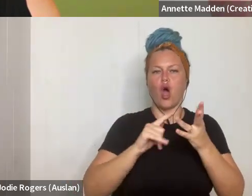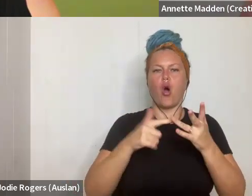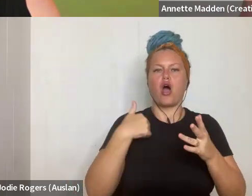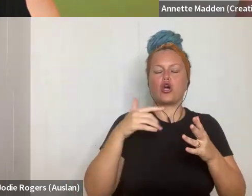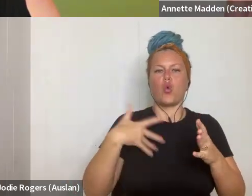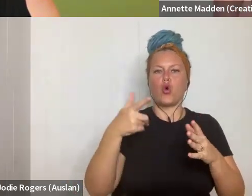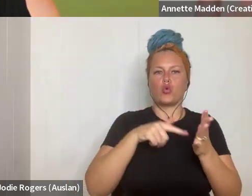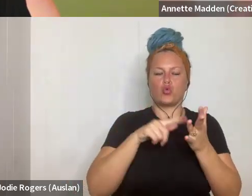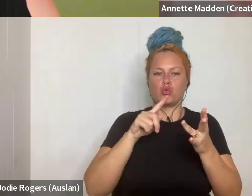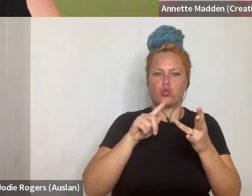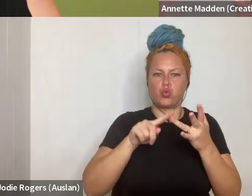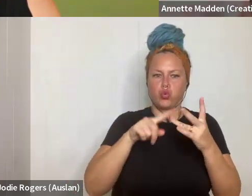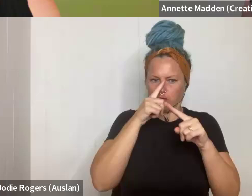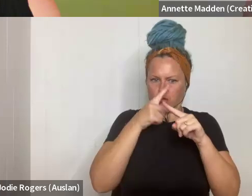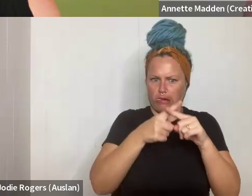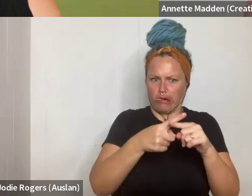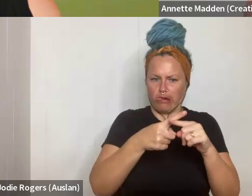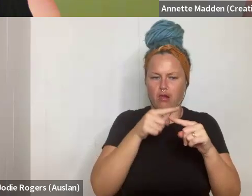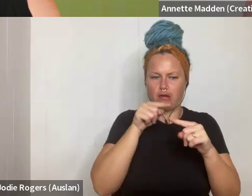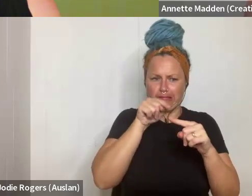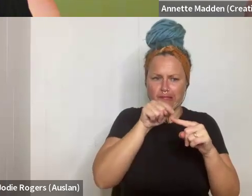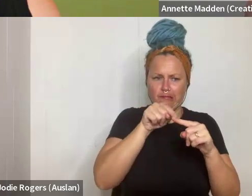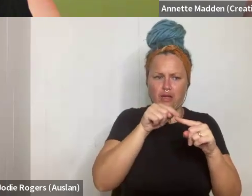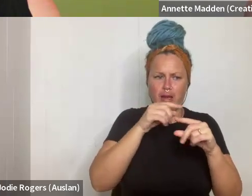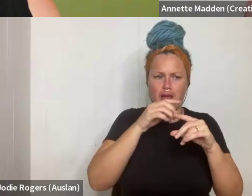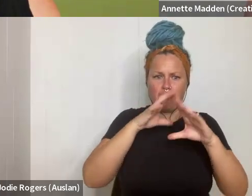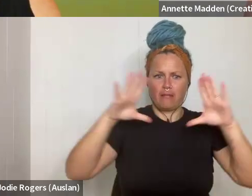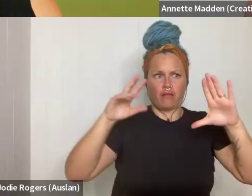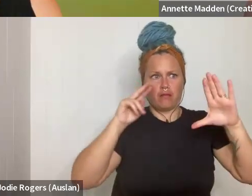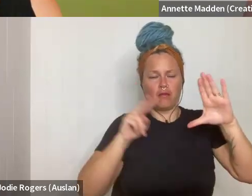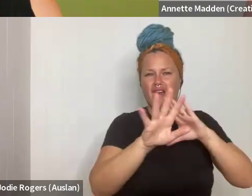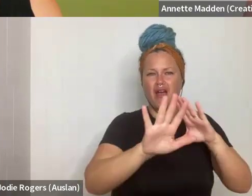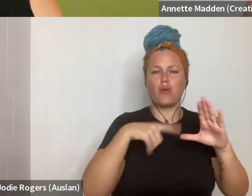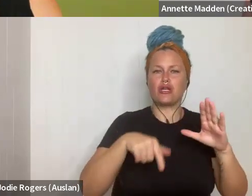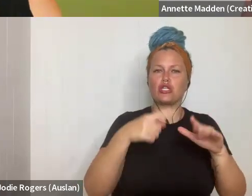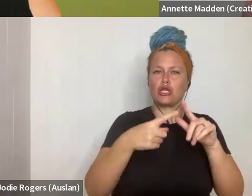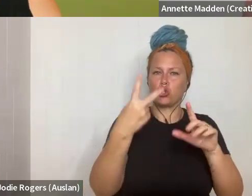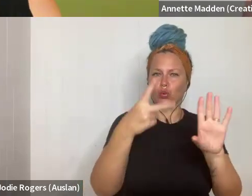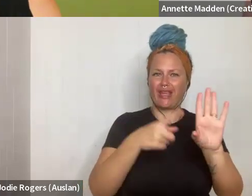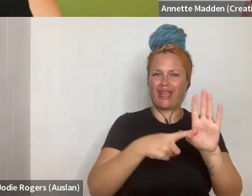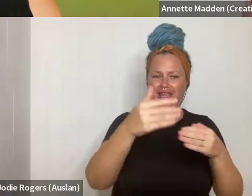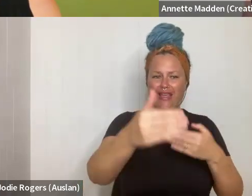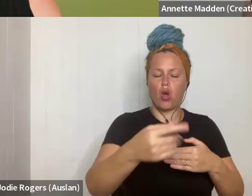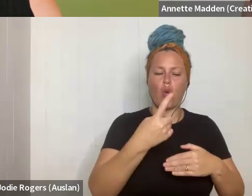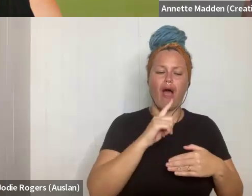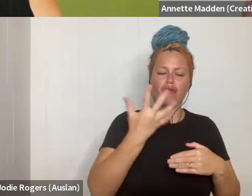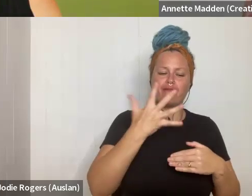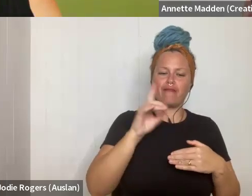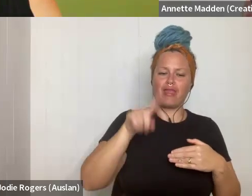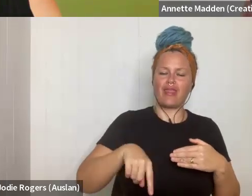to 2032, that's a long way into the future.